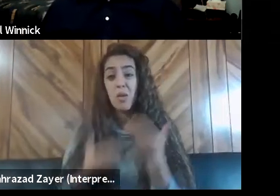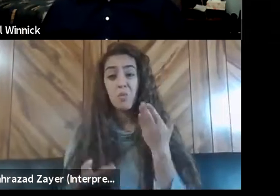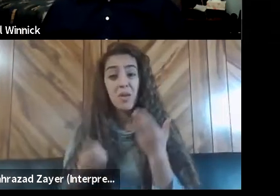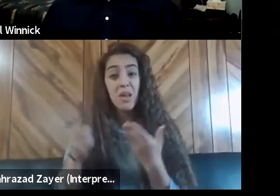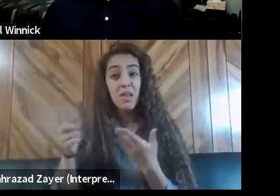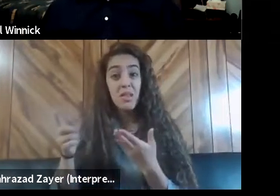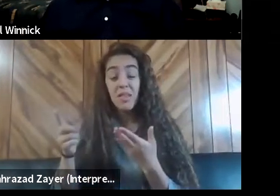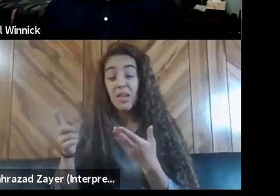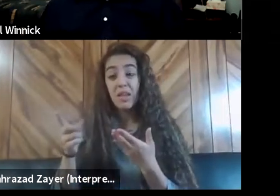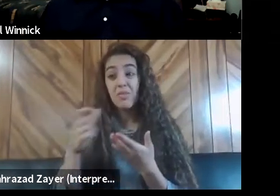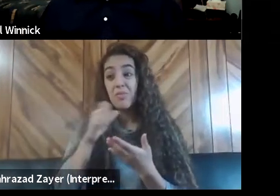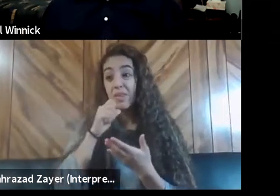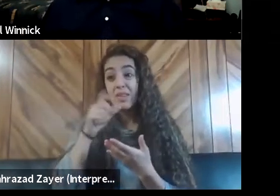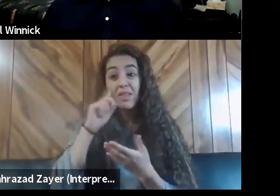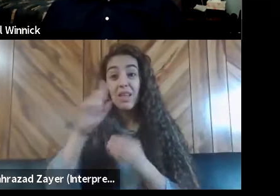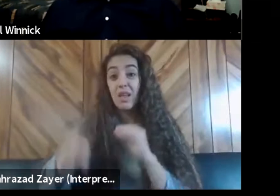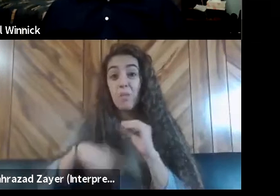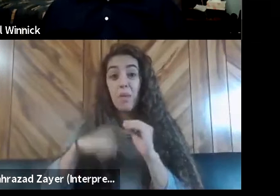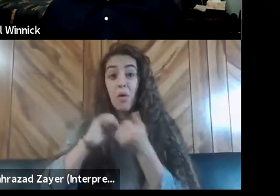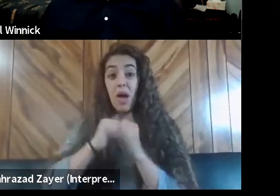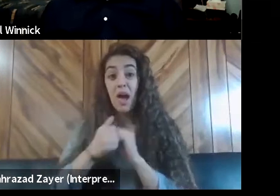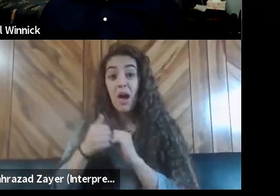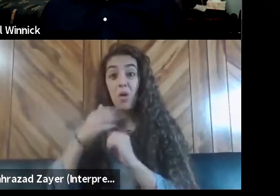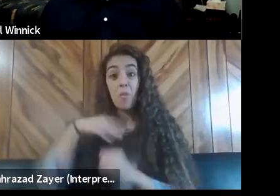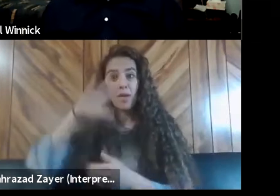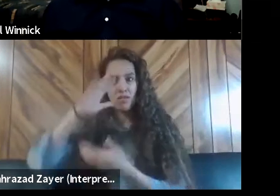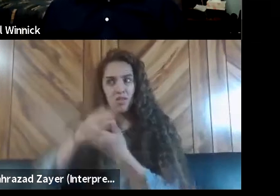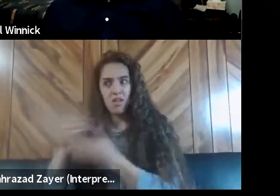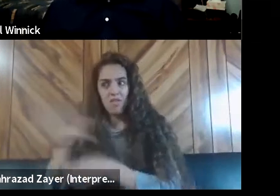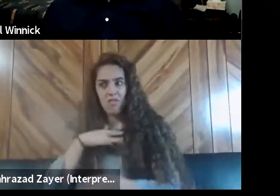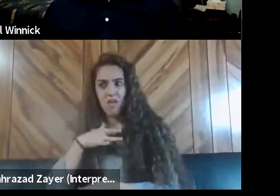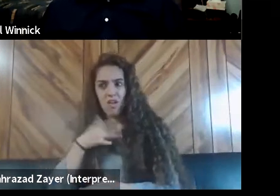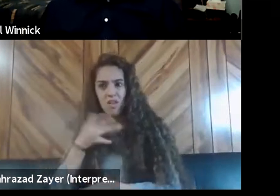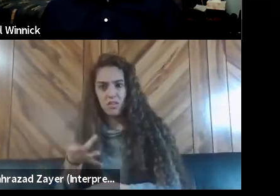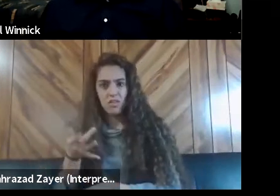didn't think about how he felt they just thought that he was